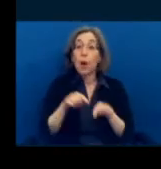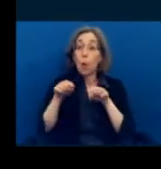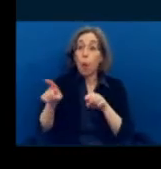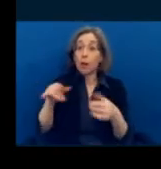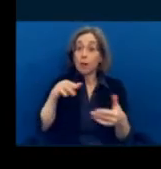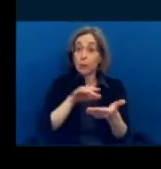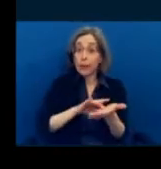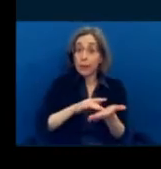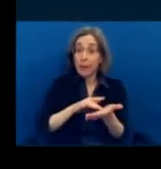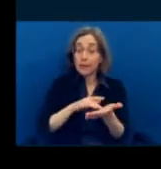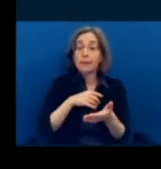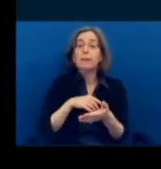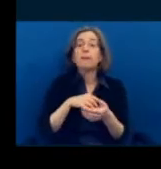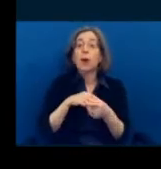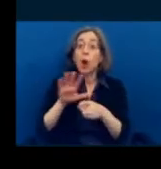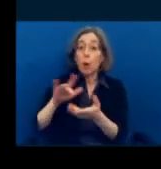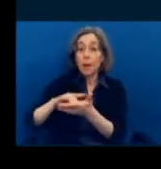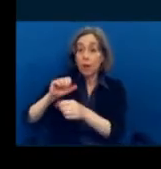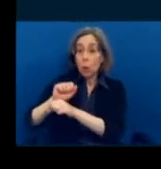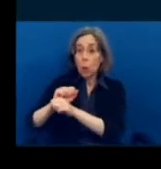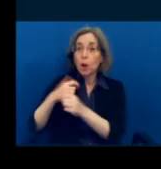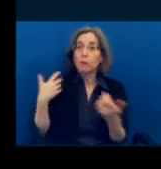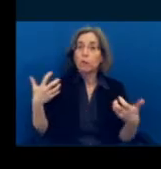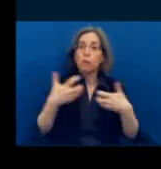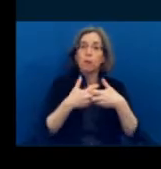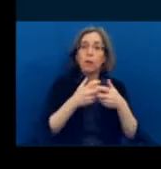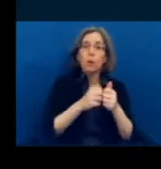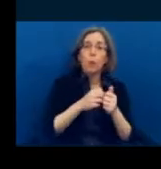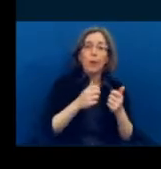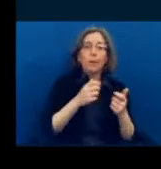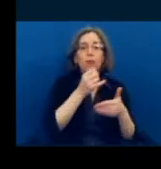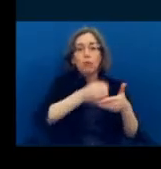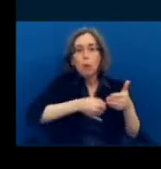COMPLEMENTED HER WORK WITH DRAWINGS, PHOTOGRAPHY AND STUDY